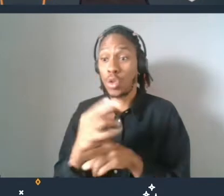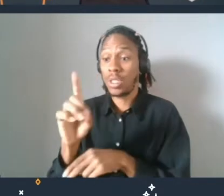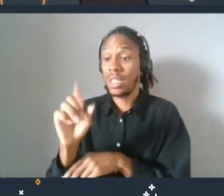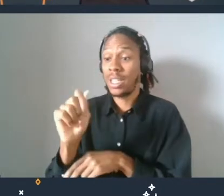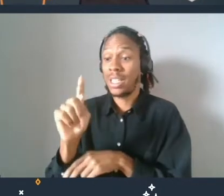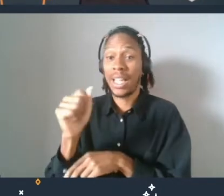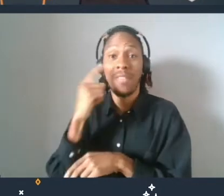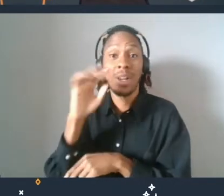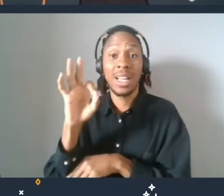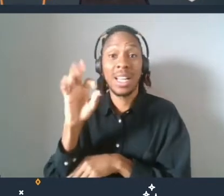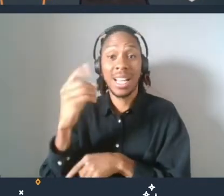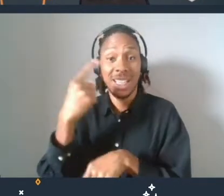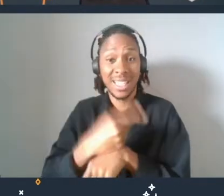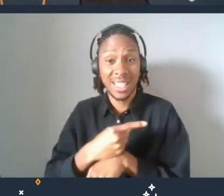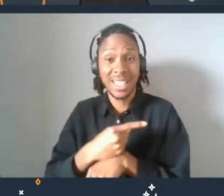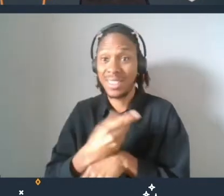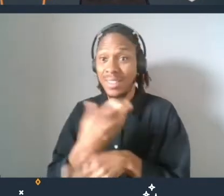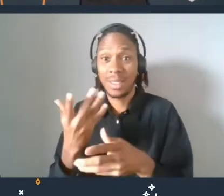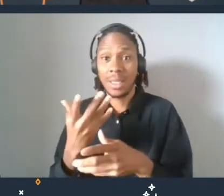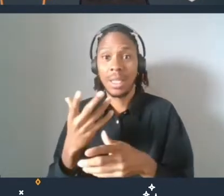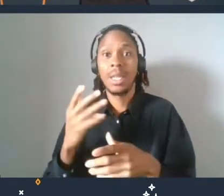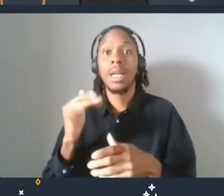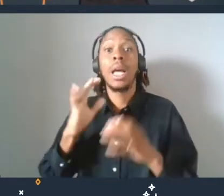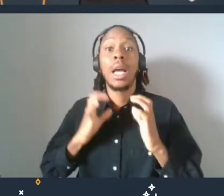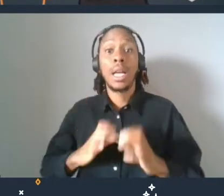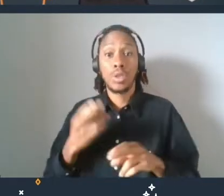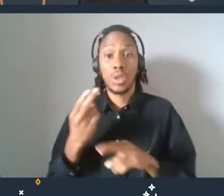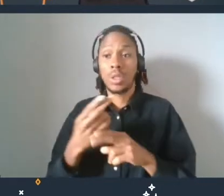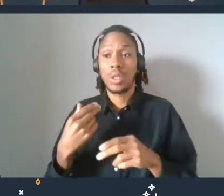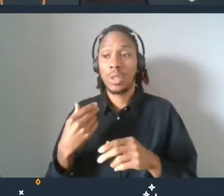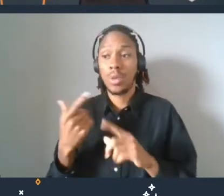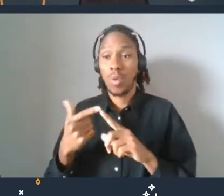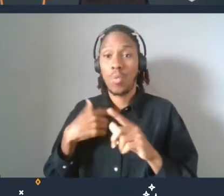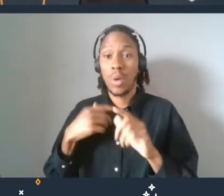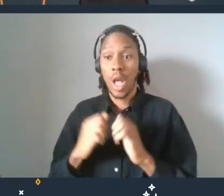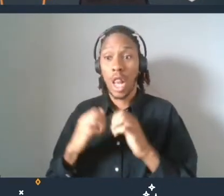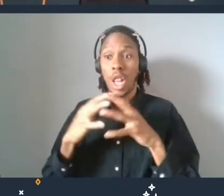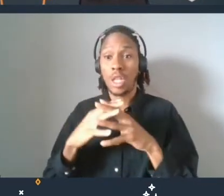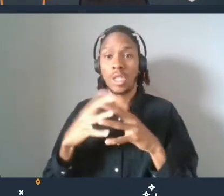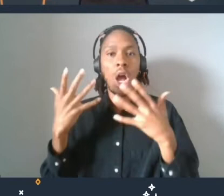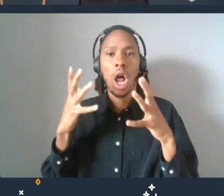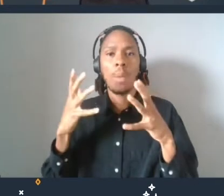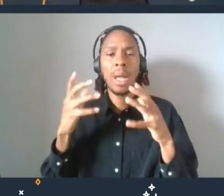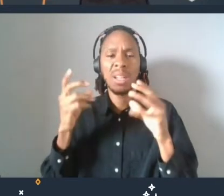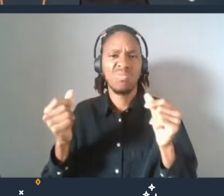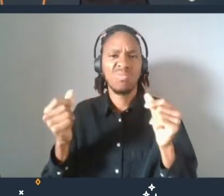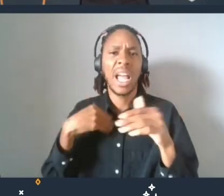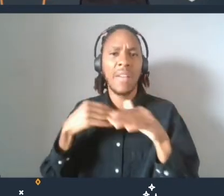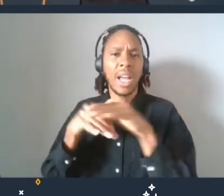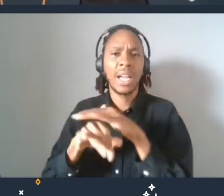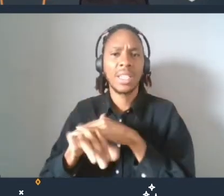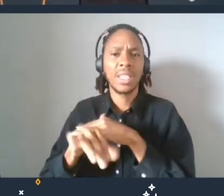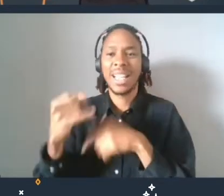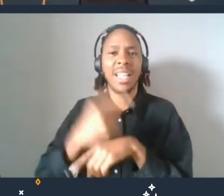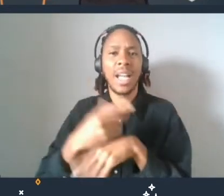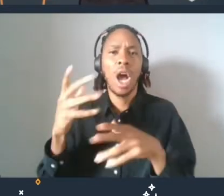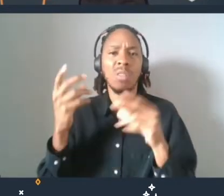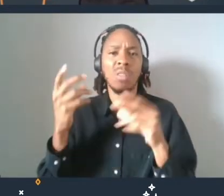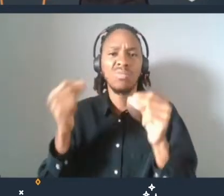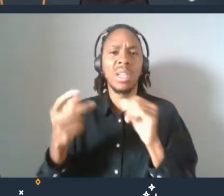customers that were using that when we launched that automatically got access to that and so that day, they automatically saved money without any more work on their part.